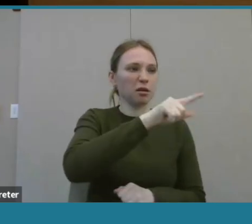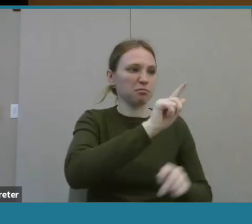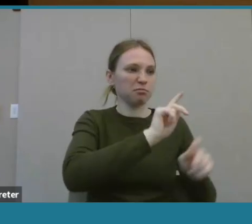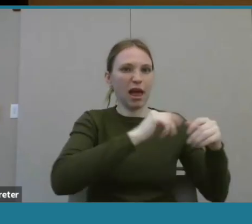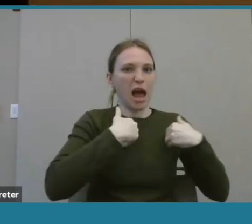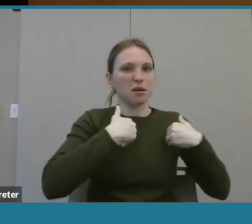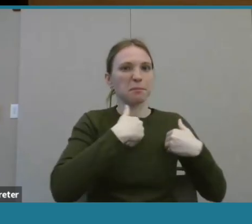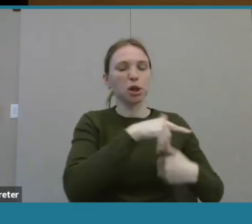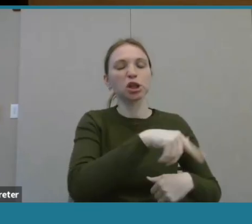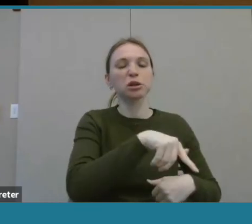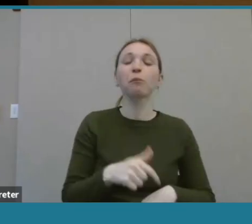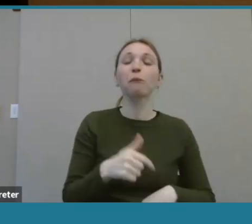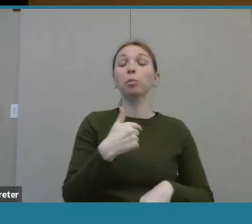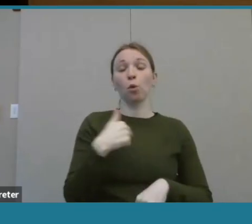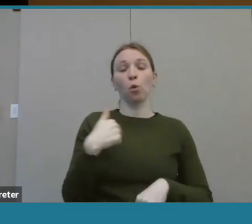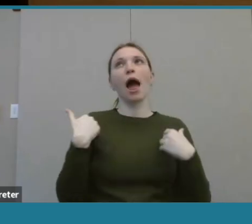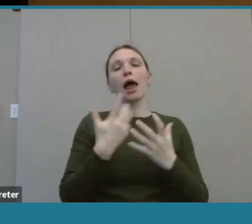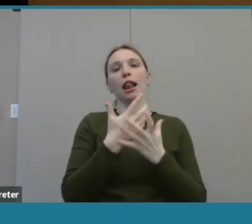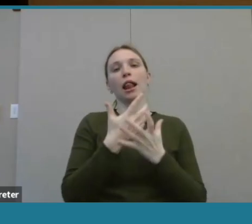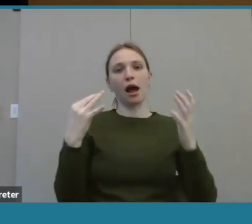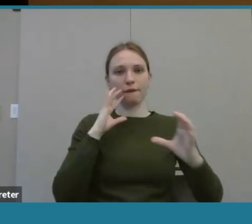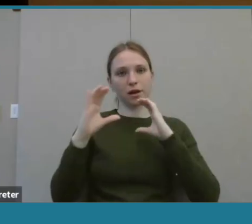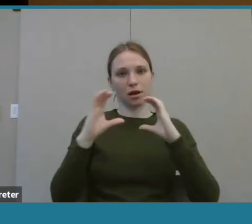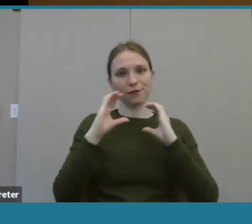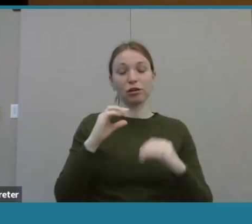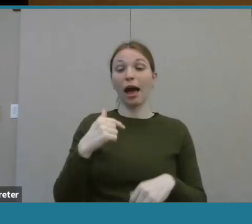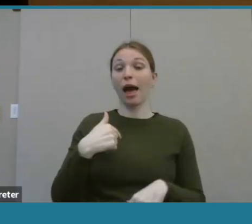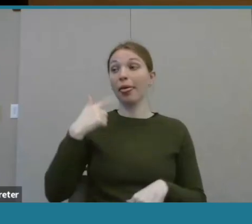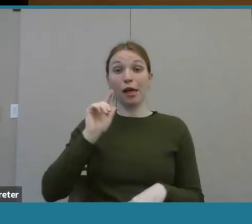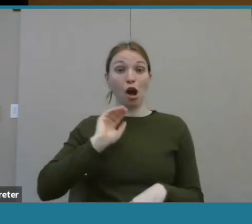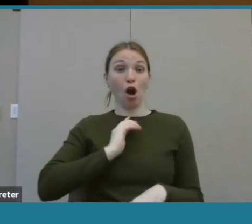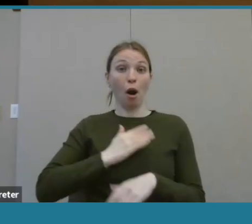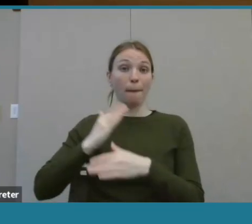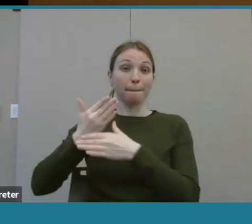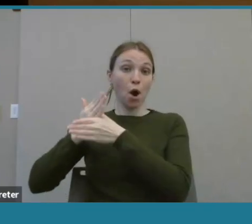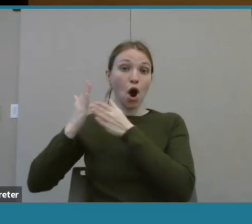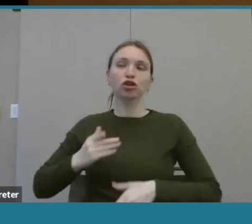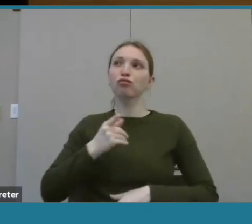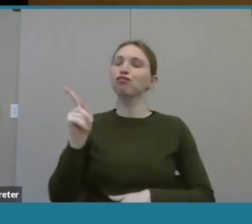It was a lot of— I feel like the partners were able to get a real deep dive into how